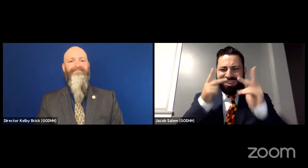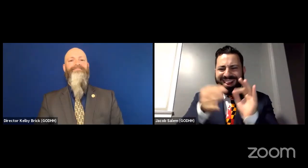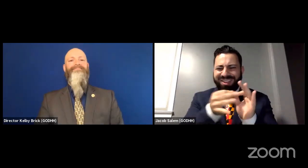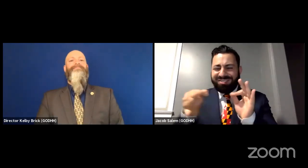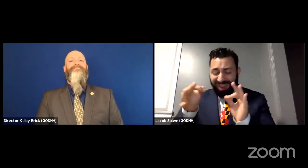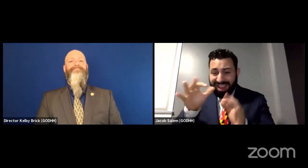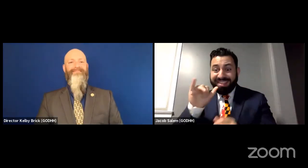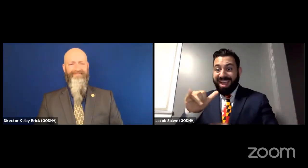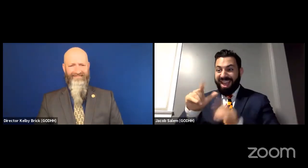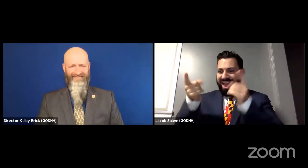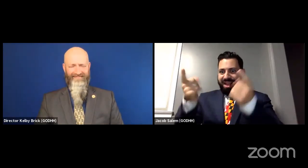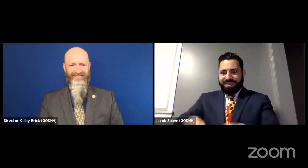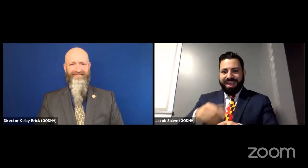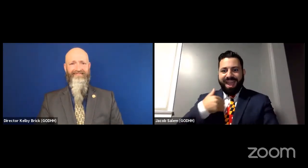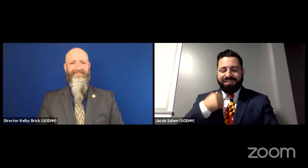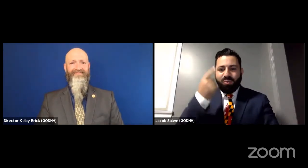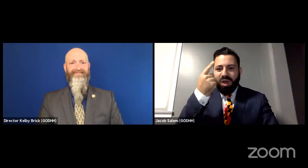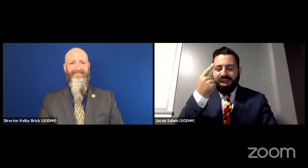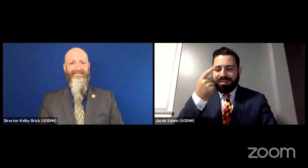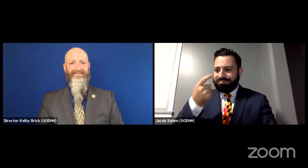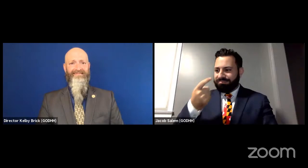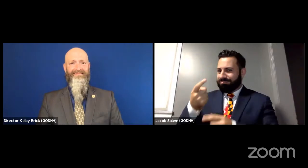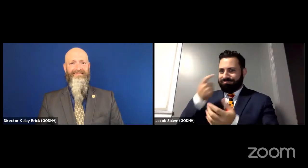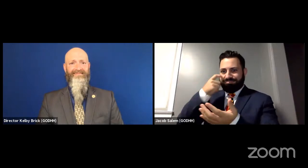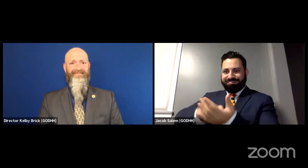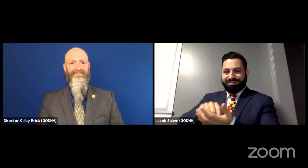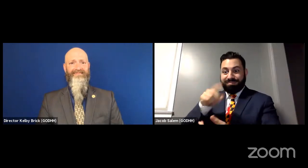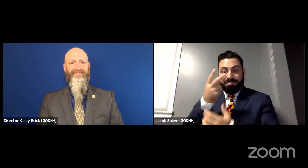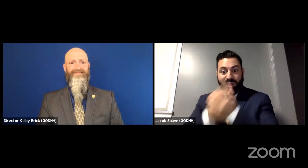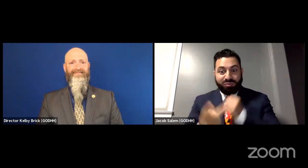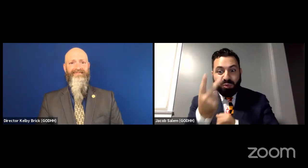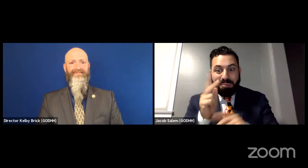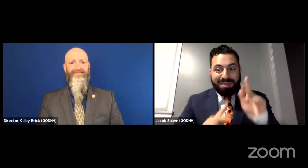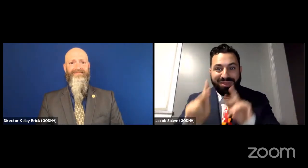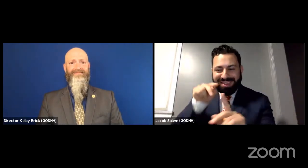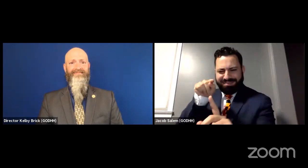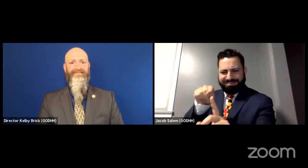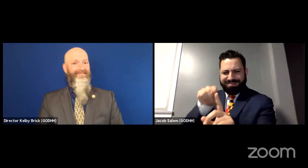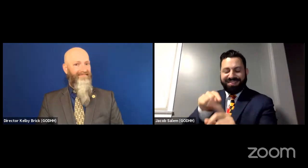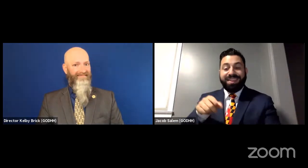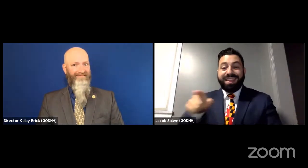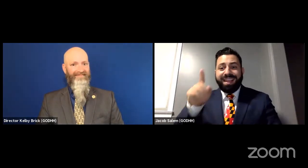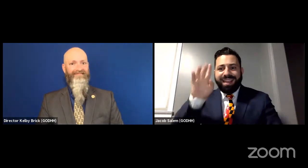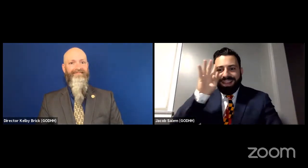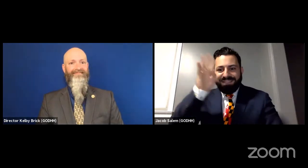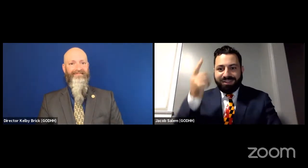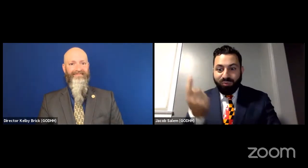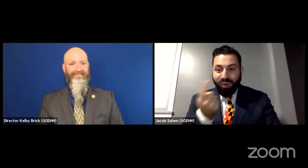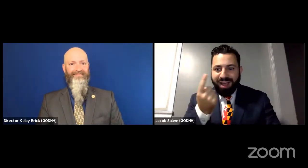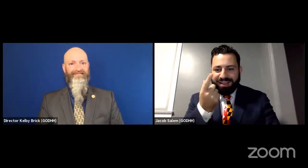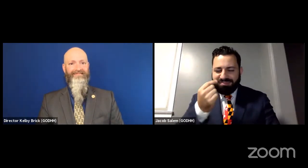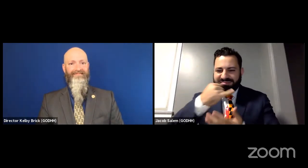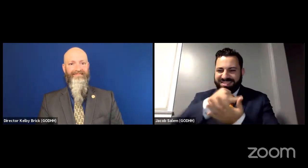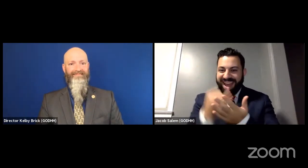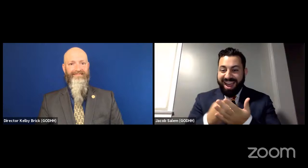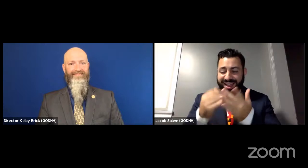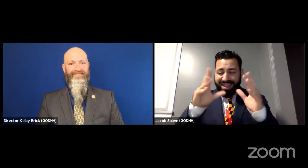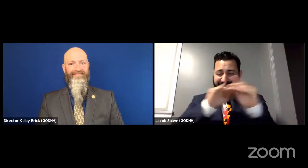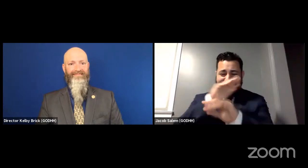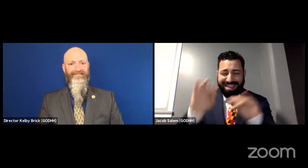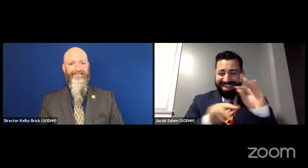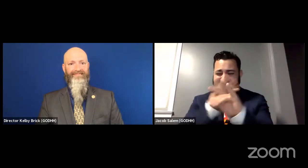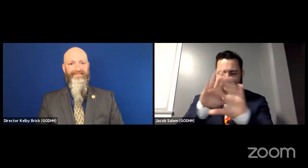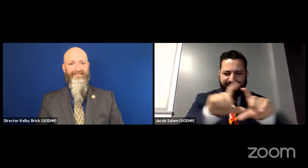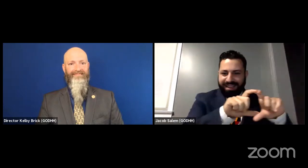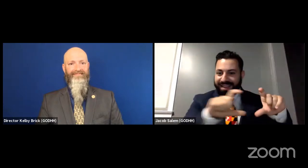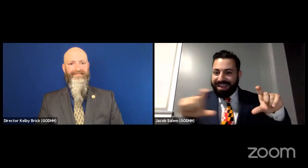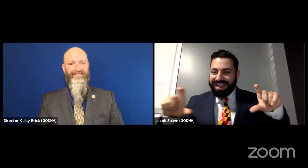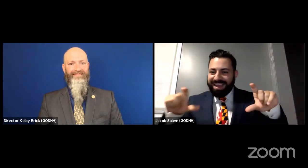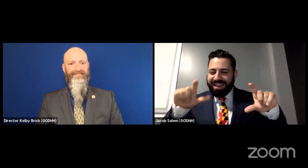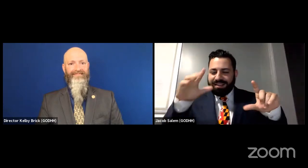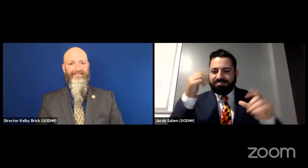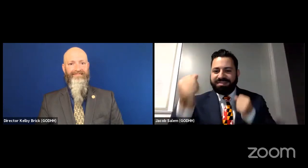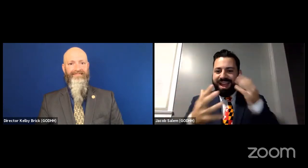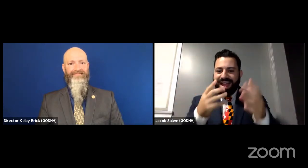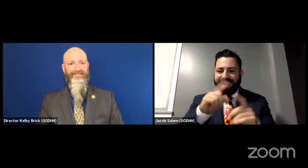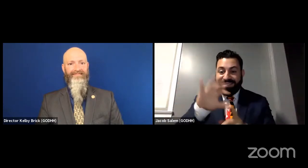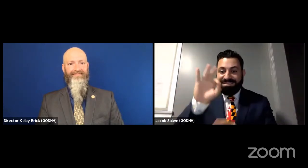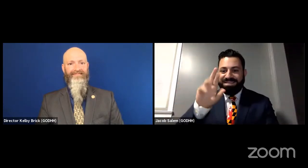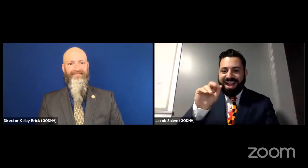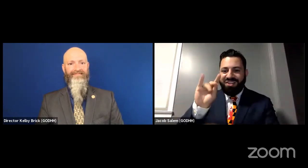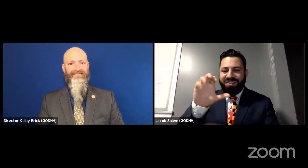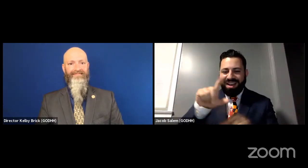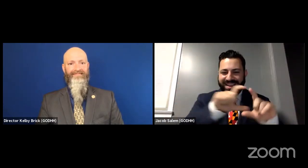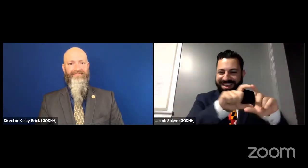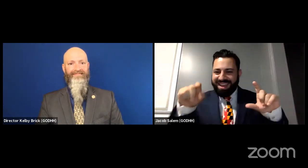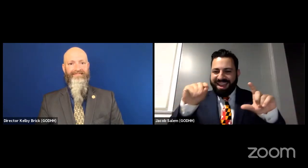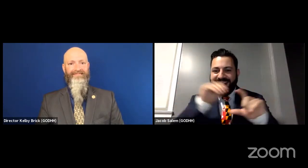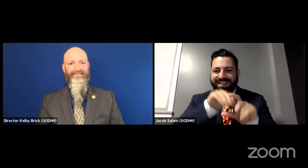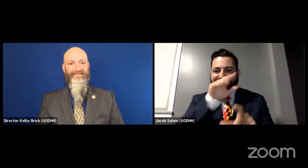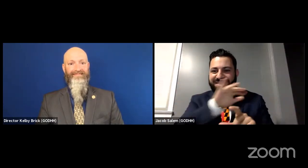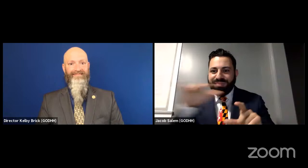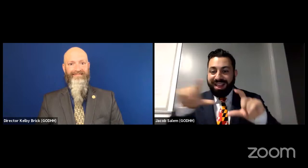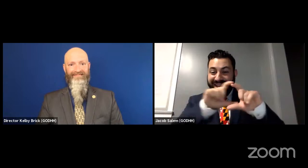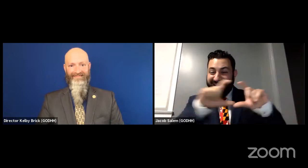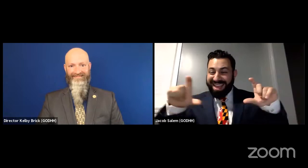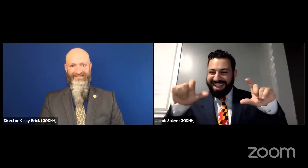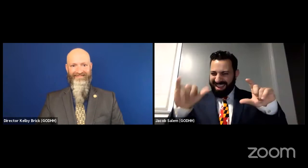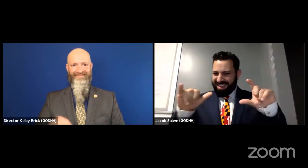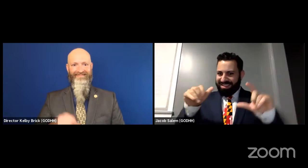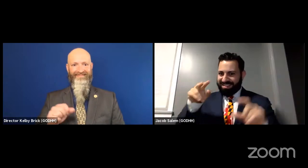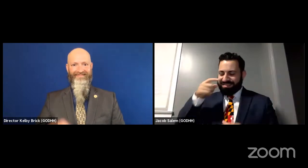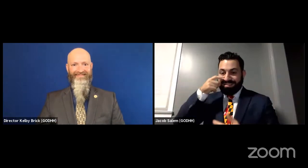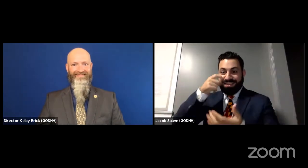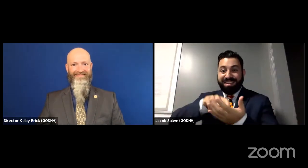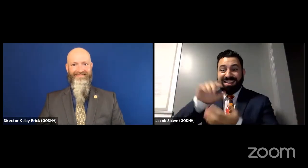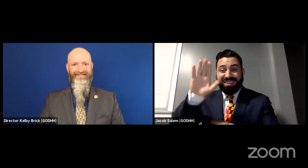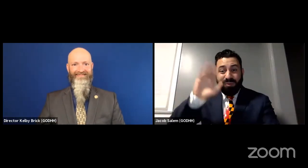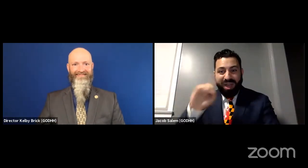but as expressing. ASL ‑‑ it's two individuals. But recognizing the artist, they designed